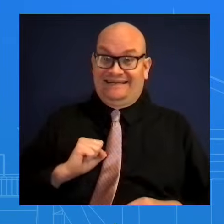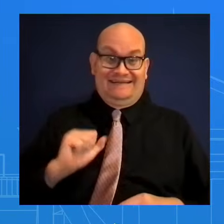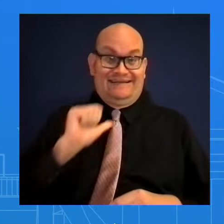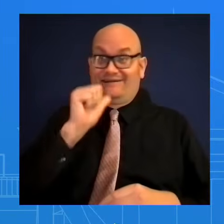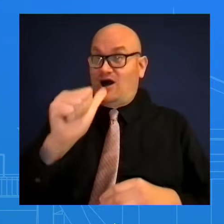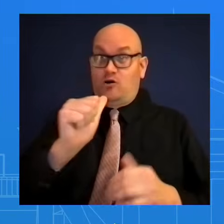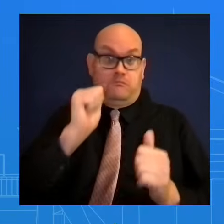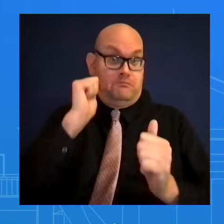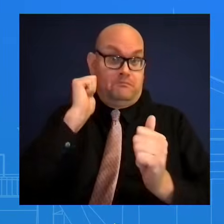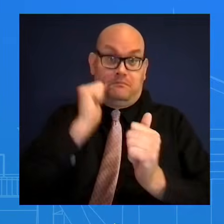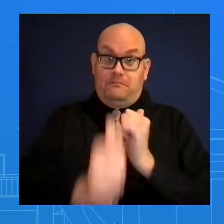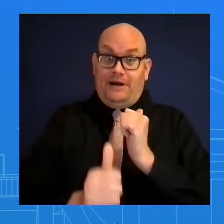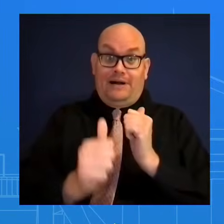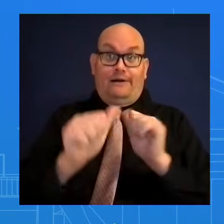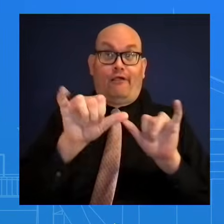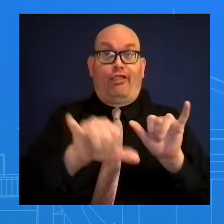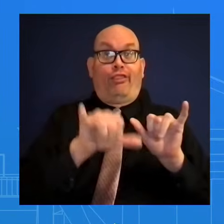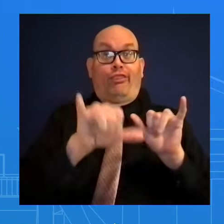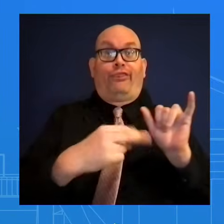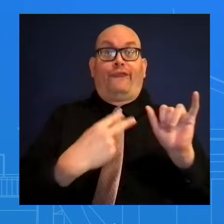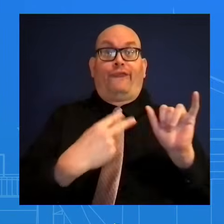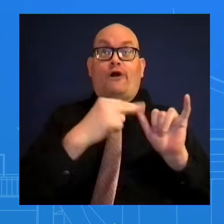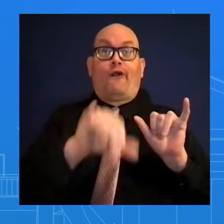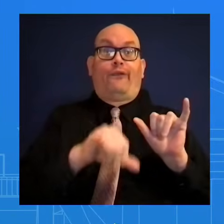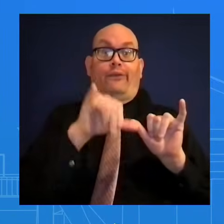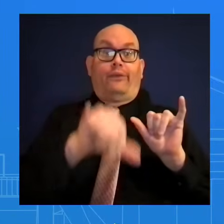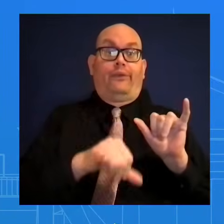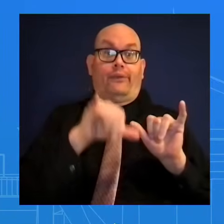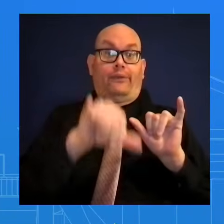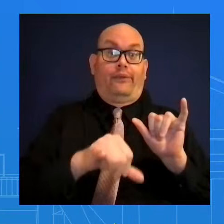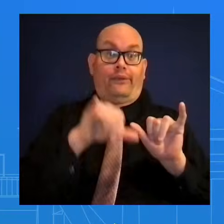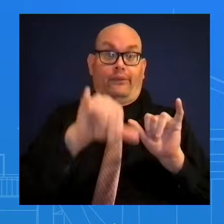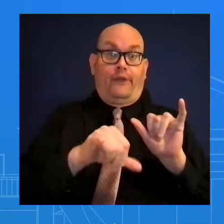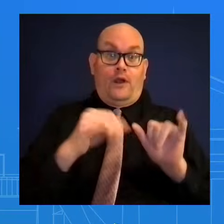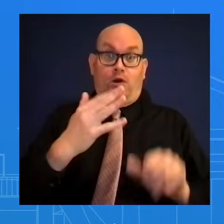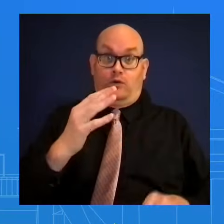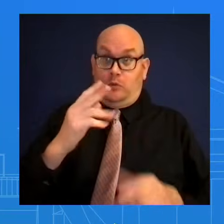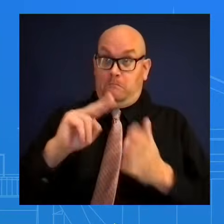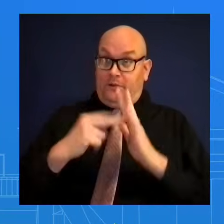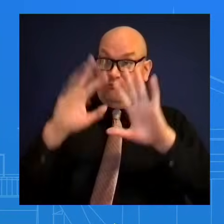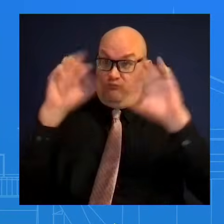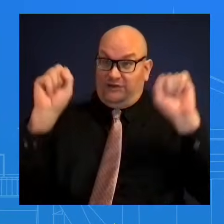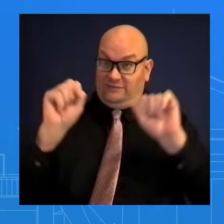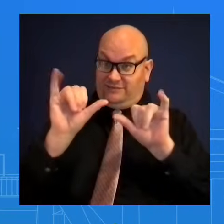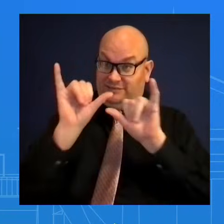to preview on his -- on his travel this weekend. What I can say to you is that the President is confident --